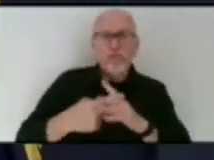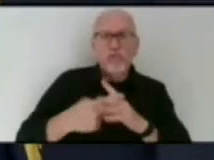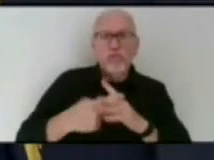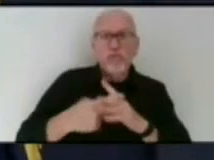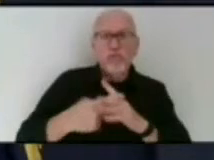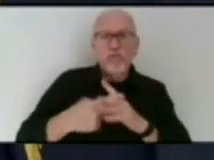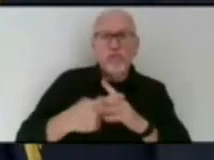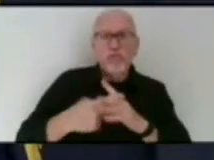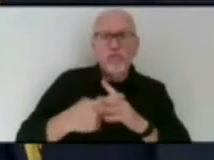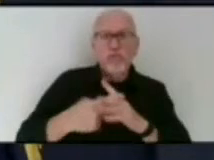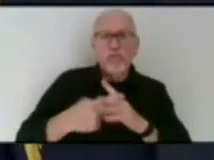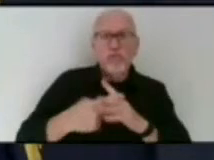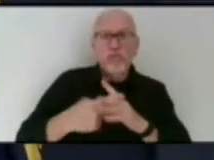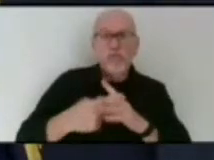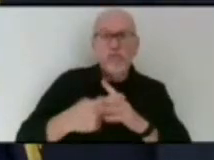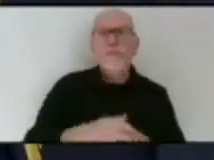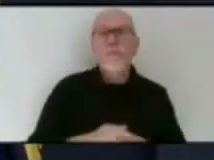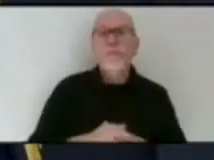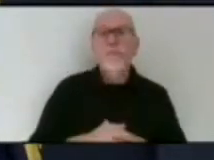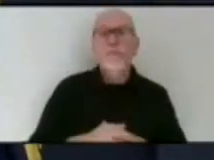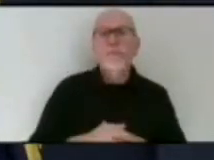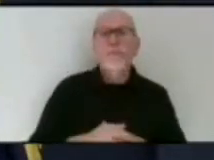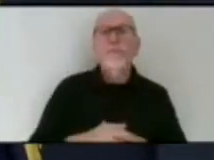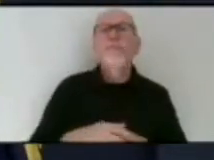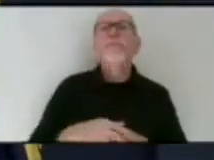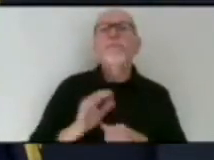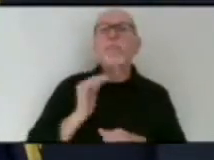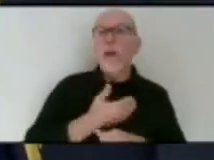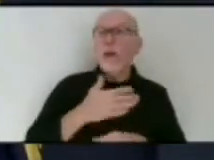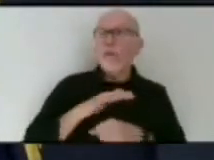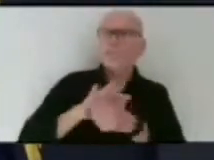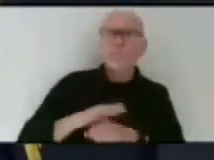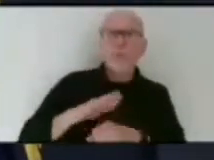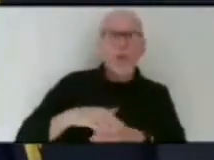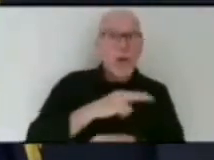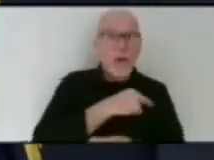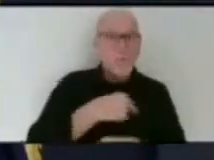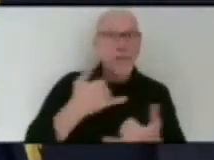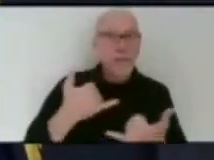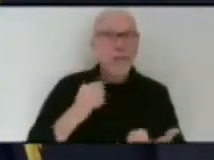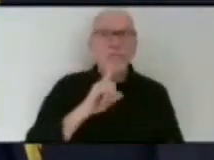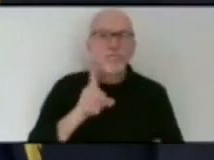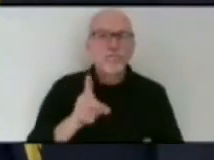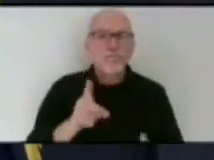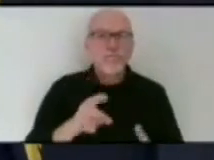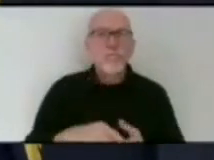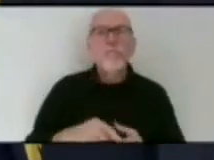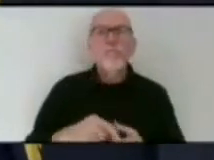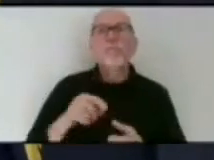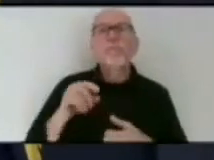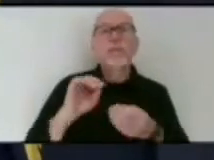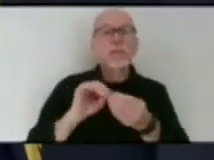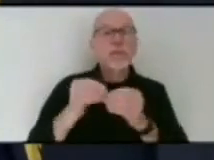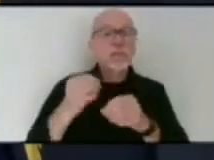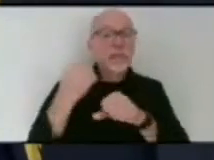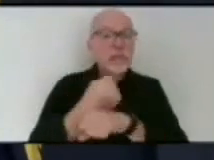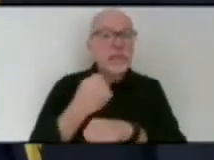the meantime, the strain on her hospitals, Israel the numbers that Dr Box shared our riel and the patients are sick.